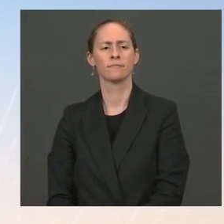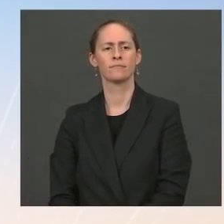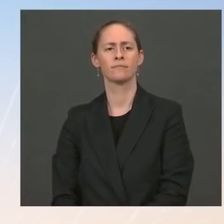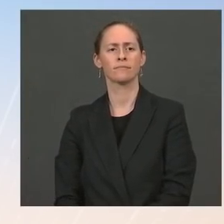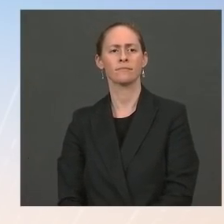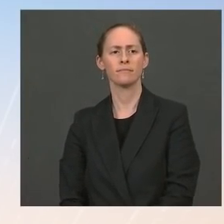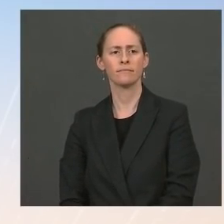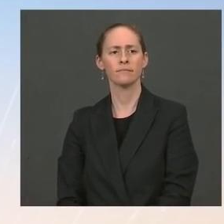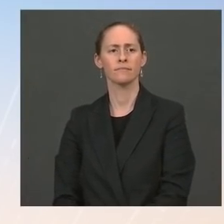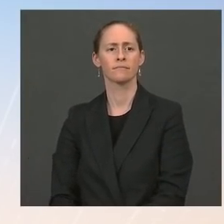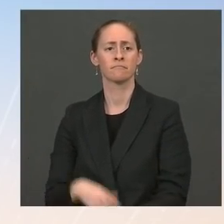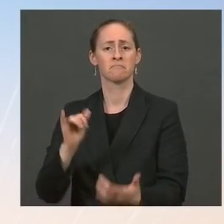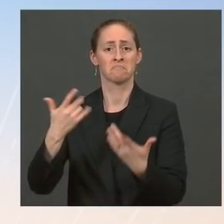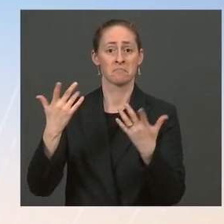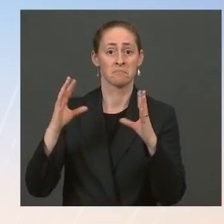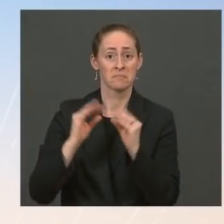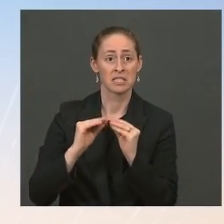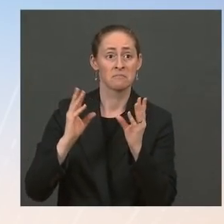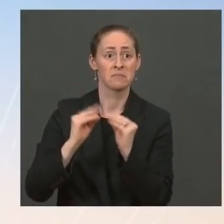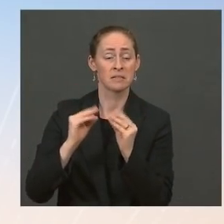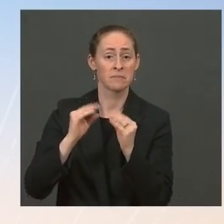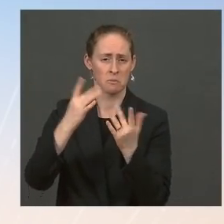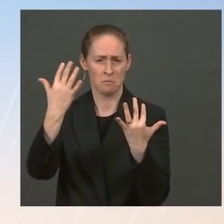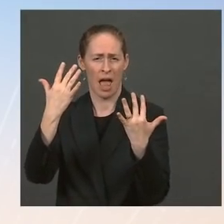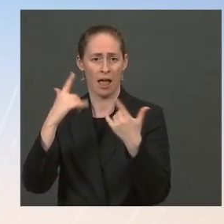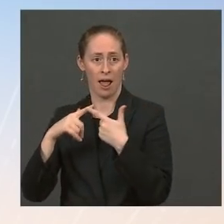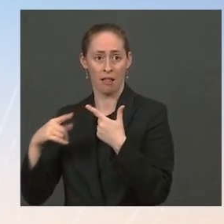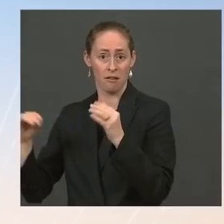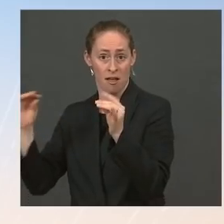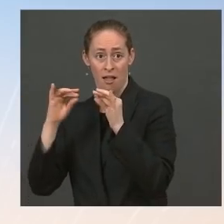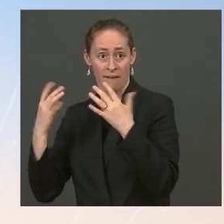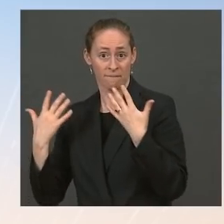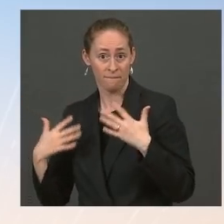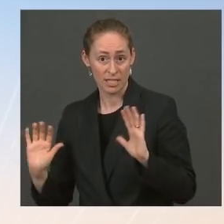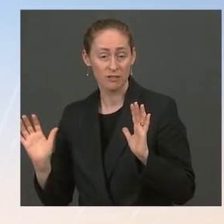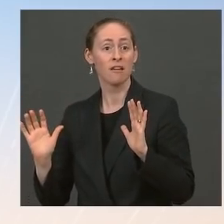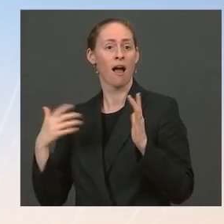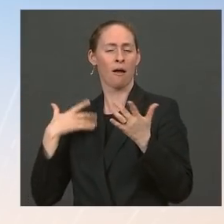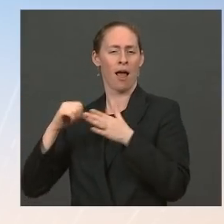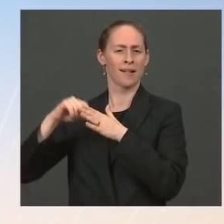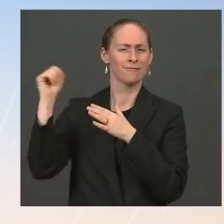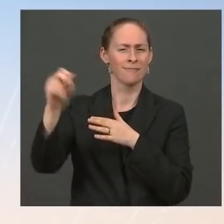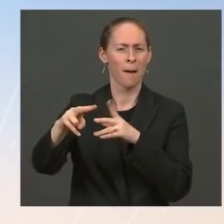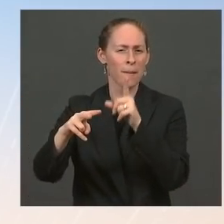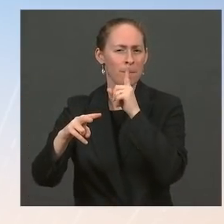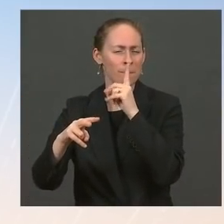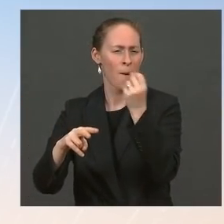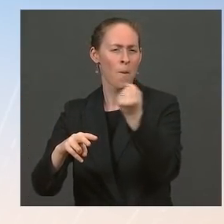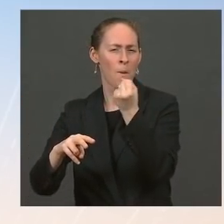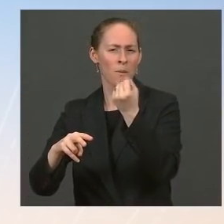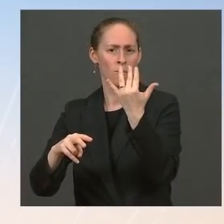So, I'll let them proceed before I preview that. But, certainly, the President was looking forward to the opportunity to engage face to face,